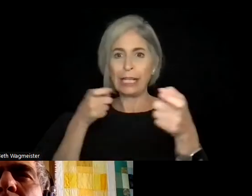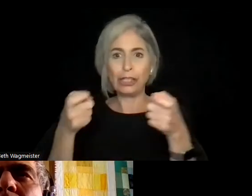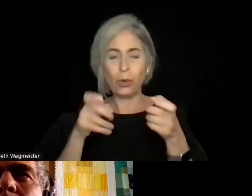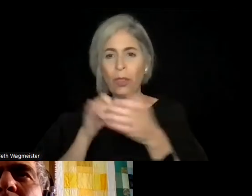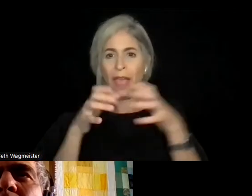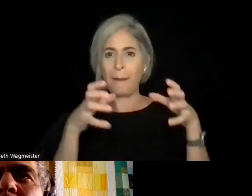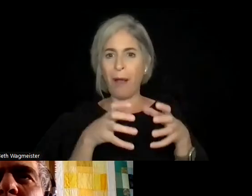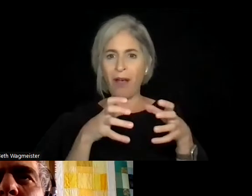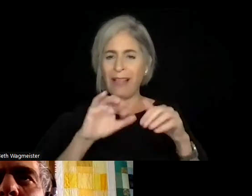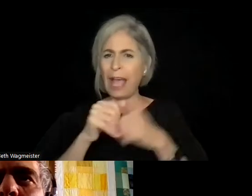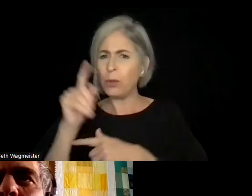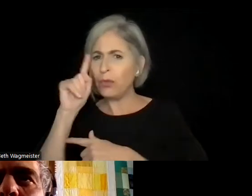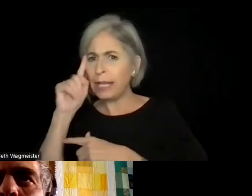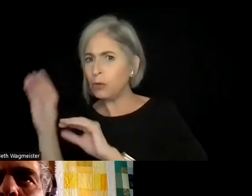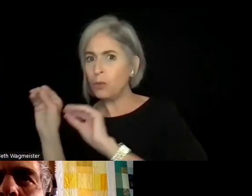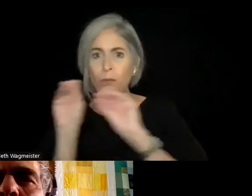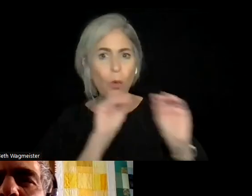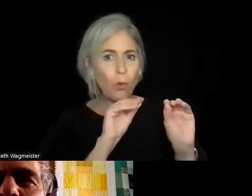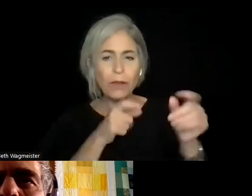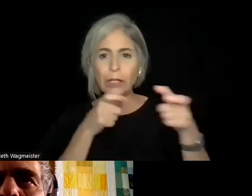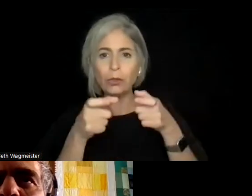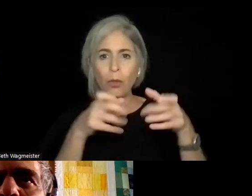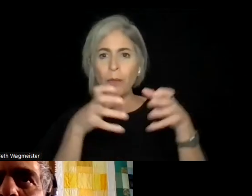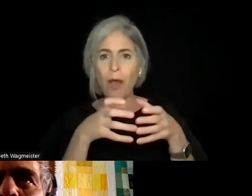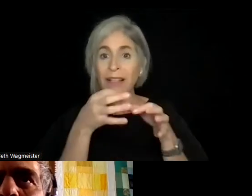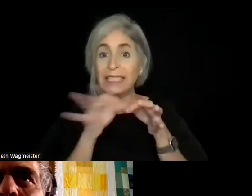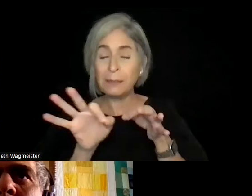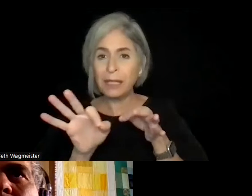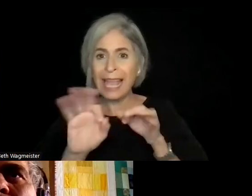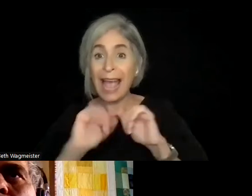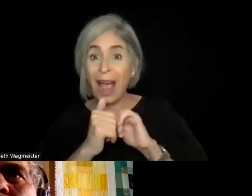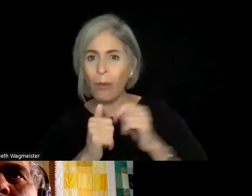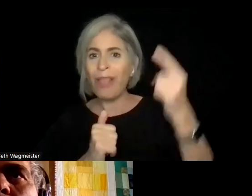each other. It reads brain wave patterns and